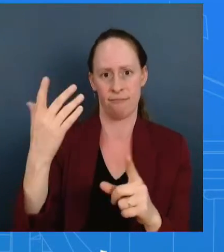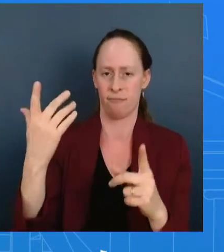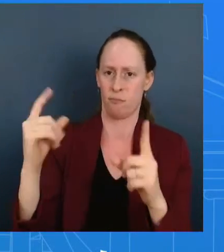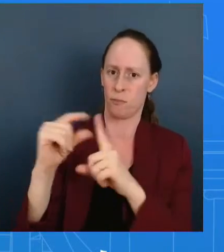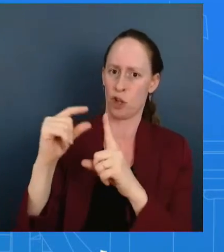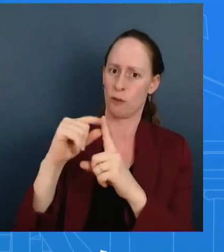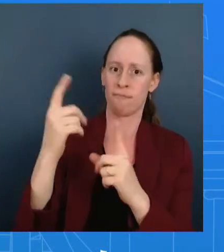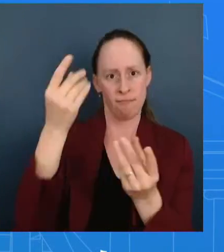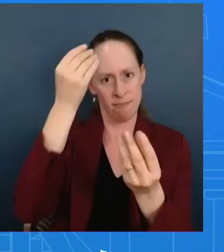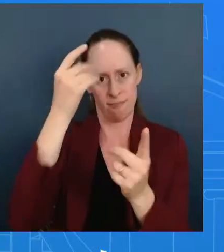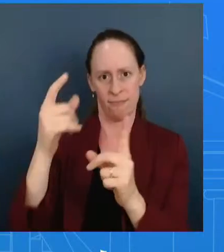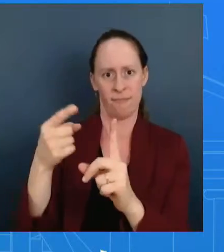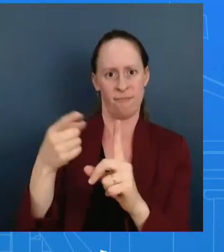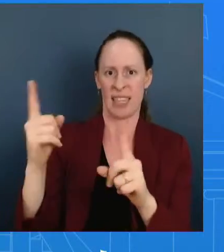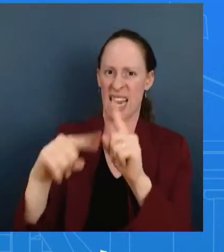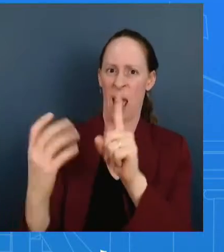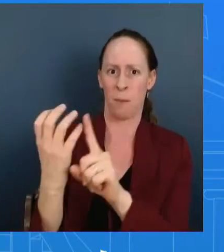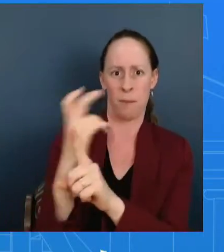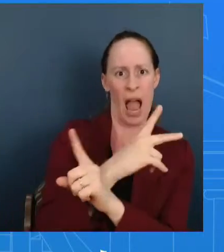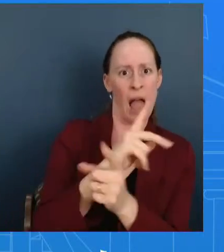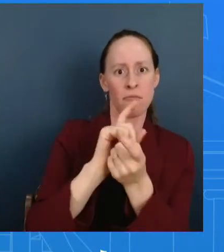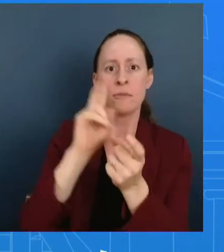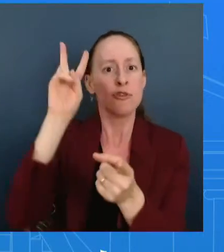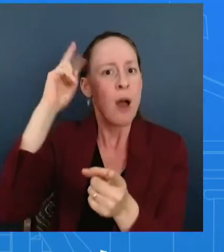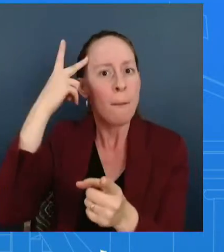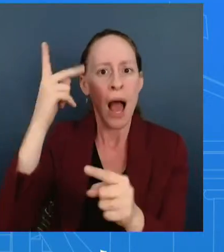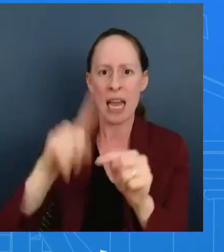and Chancellor Scholz's objection, if I remember Vilnius correctly,